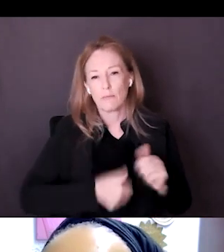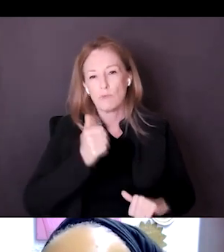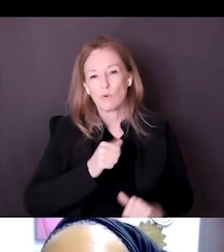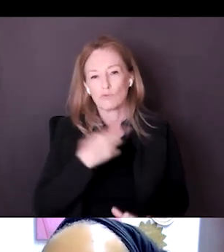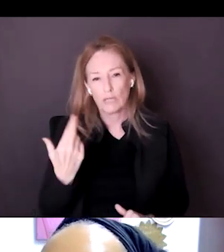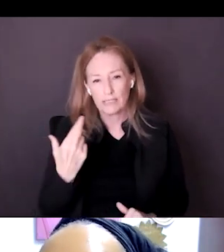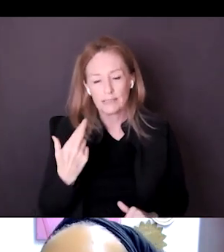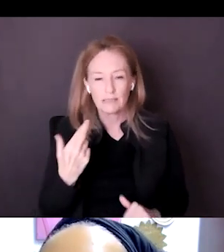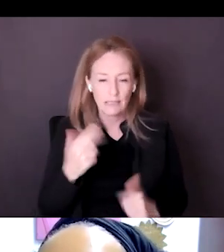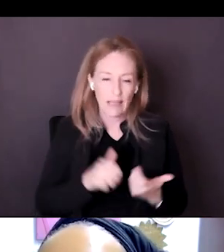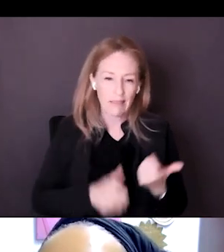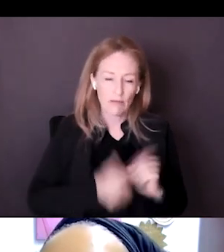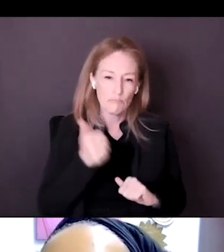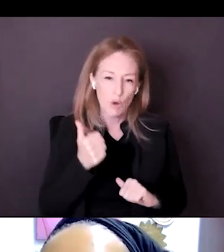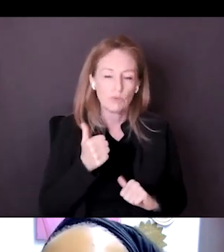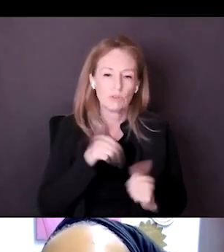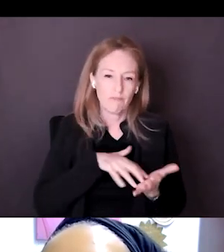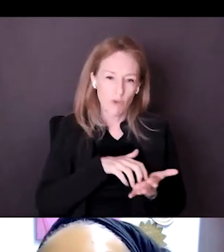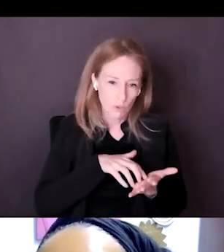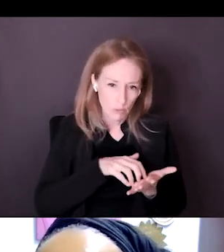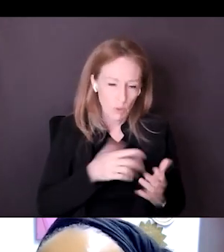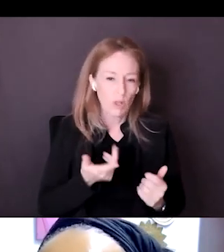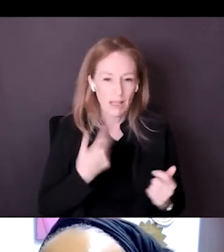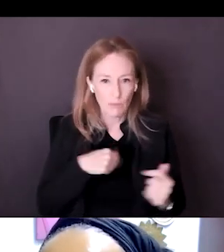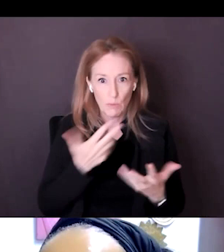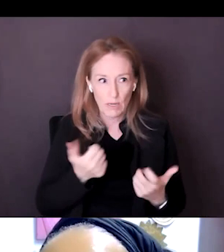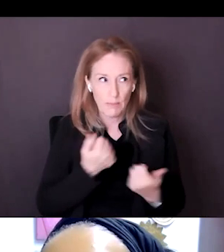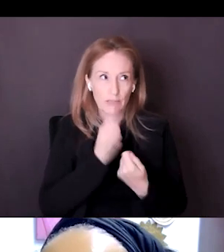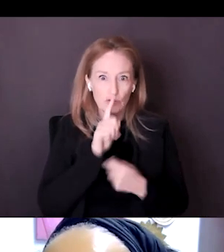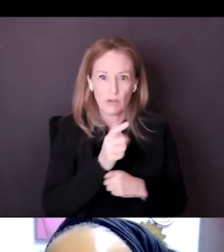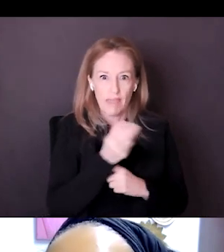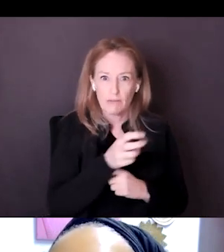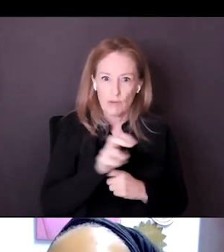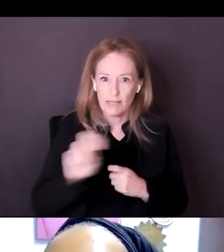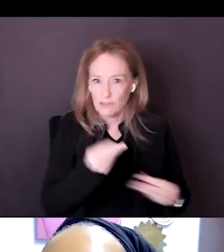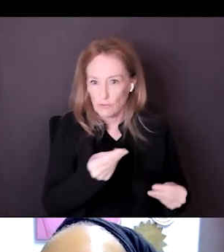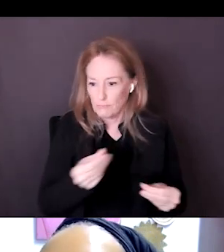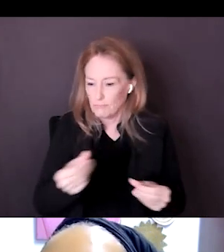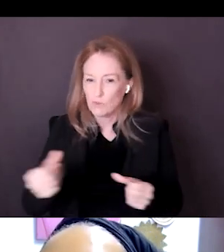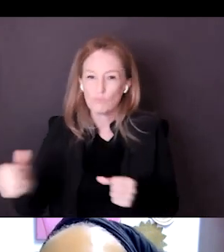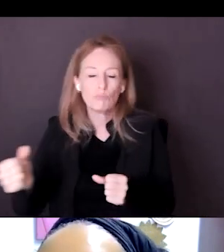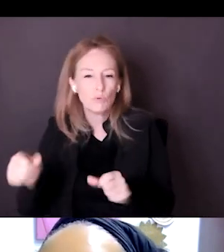TO MAKE THIS PROCESS AS STREAMLINED AS POSSIBLE FOR THE 988